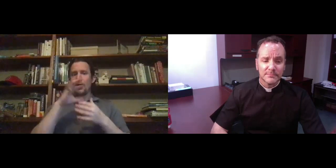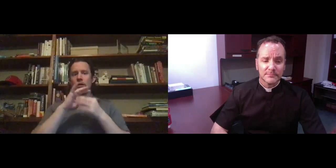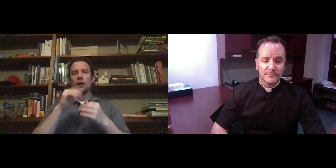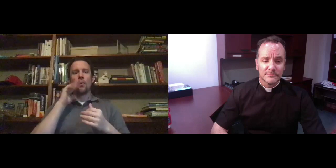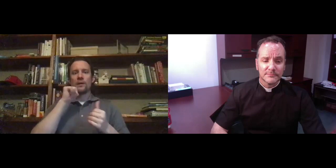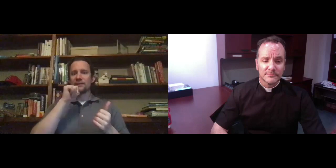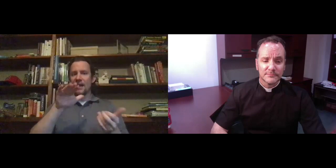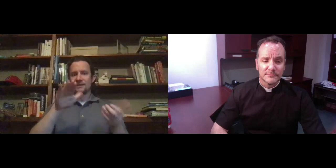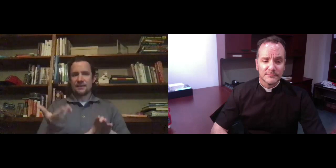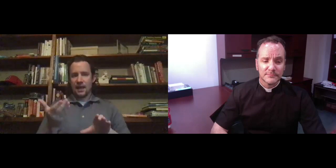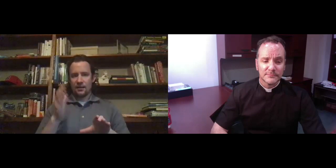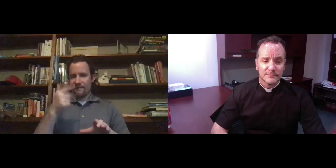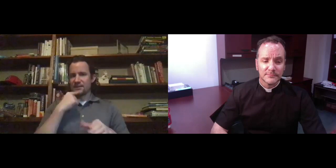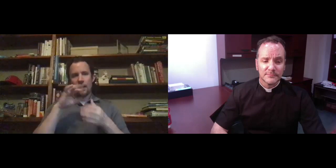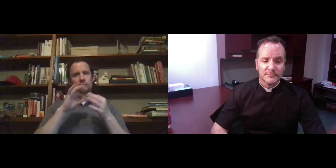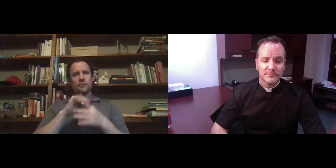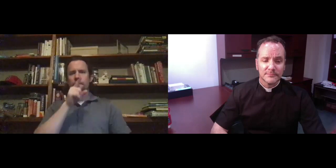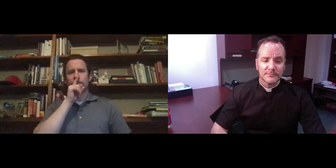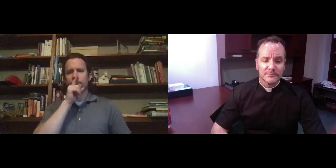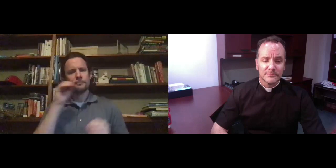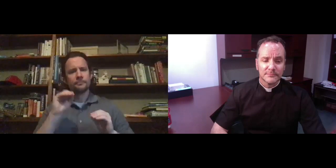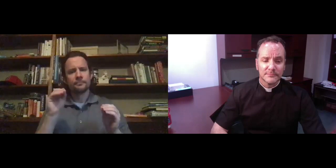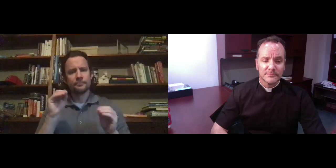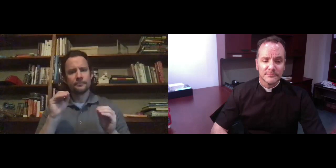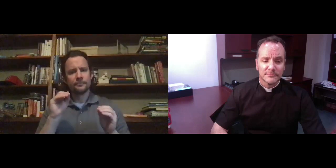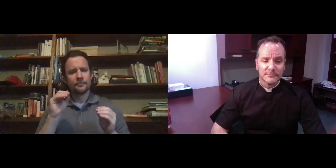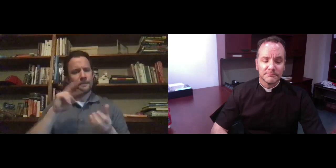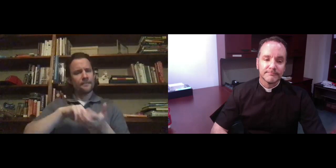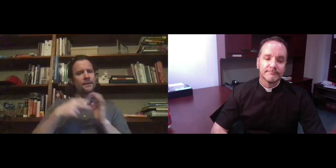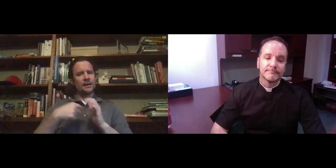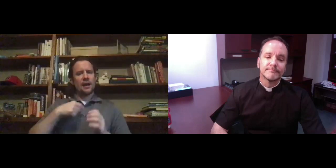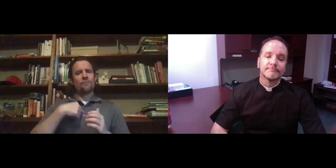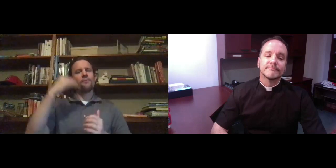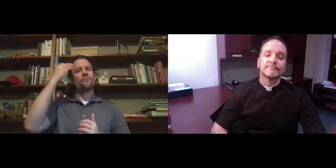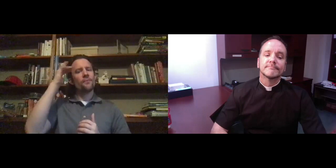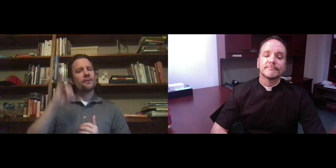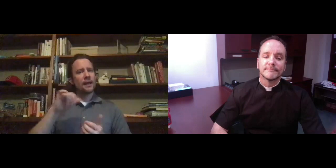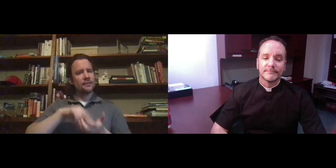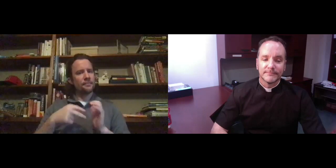and focus on the present. What concern is it of yours? I didn't say;